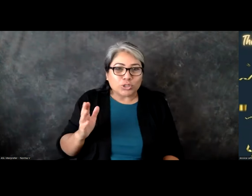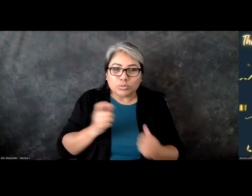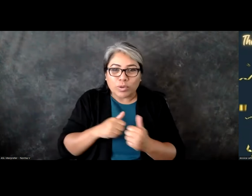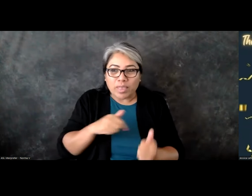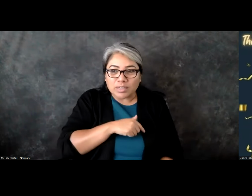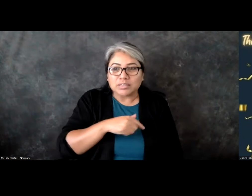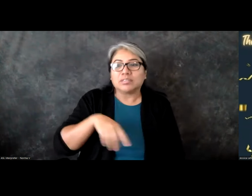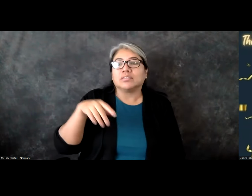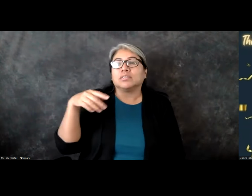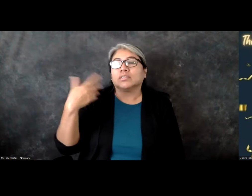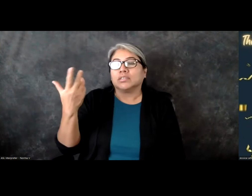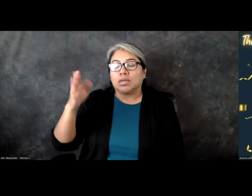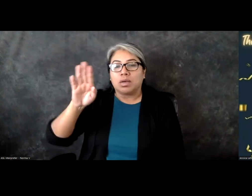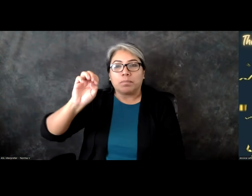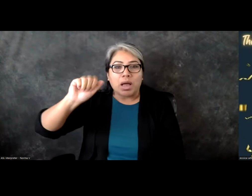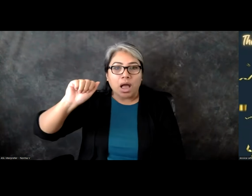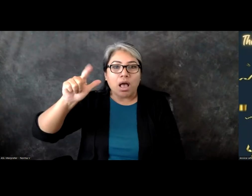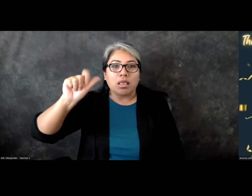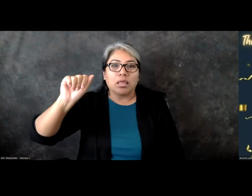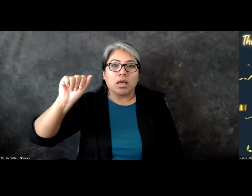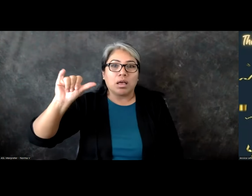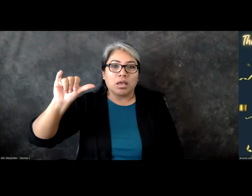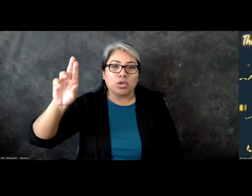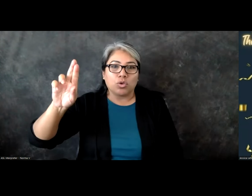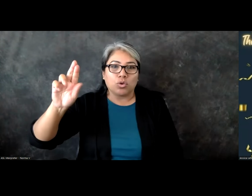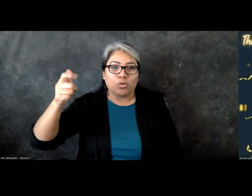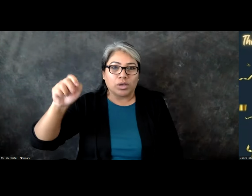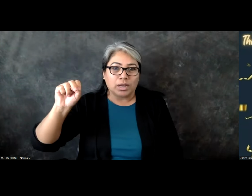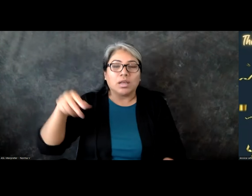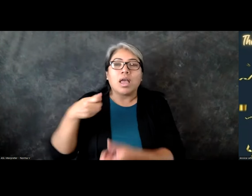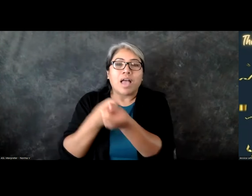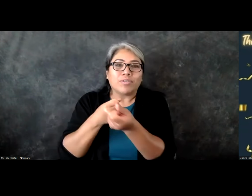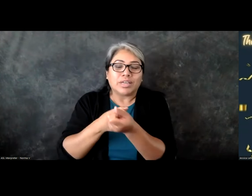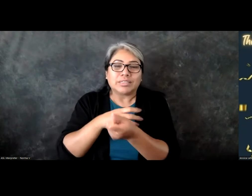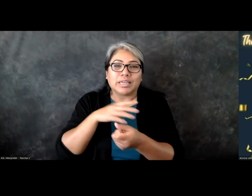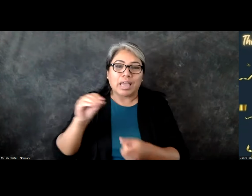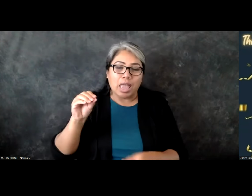in. So we are very fortunate today to have two amazing